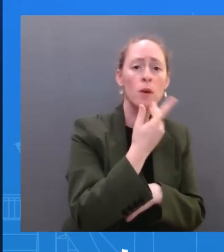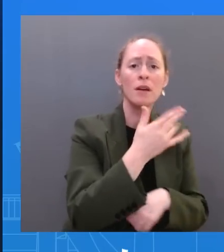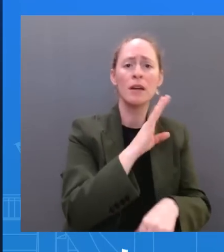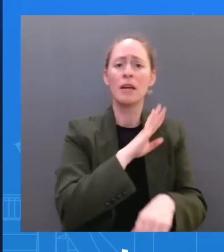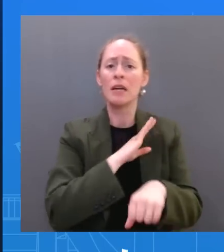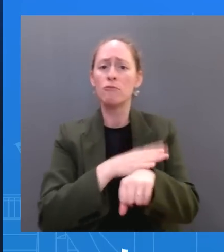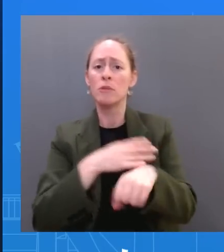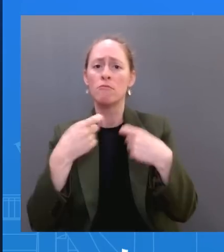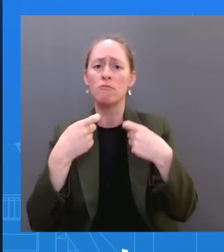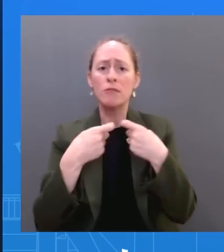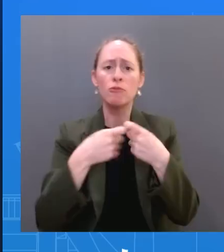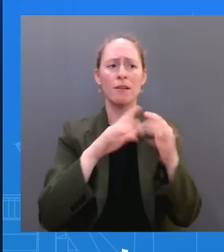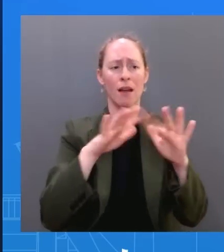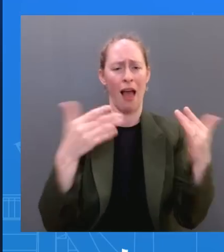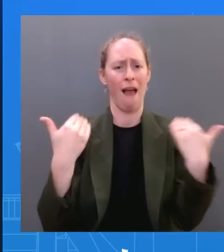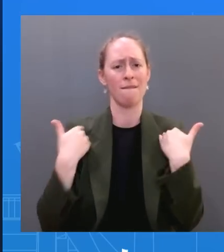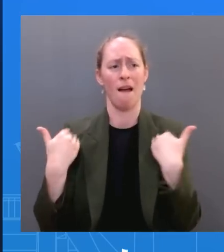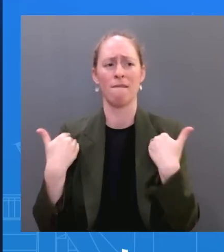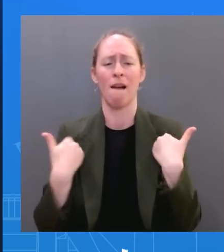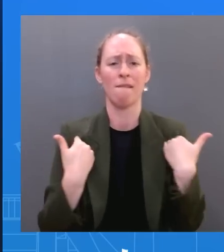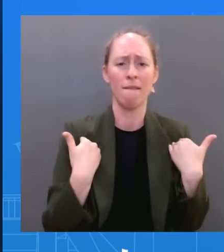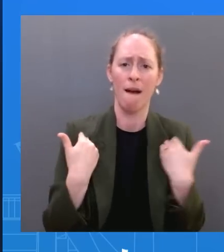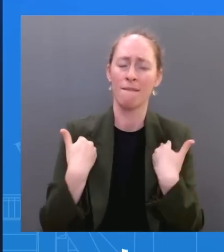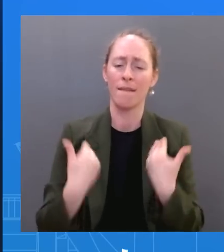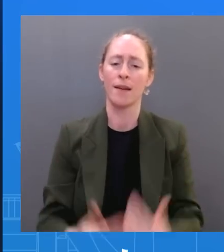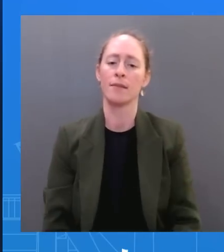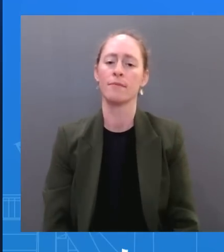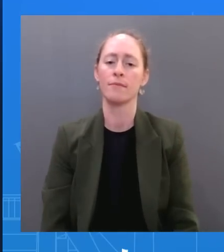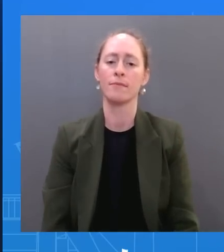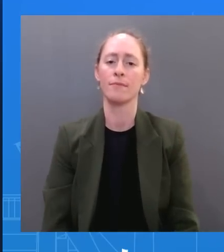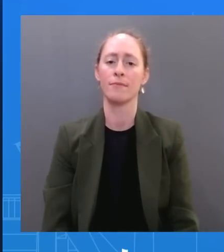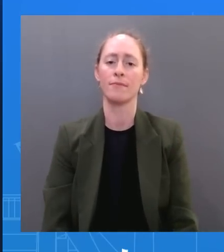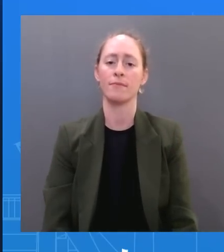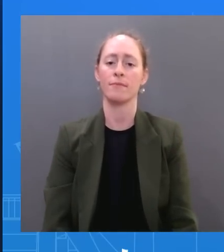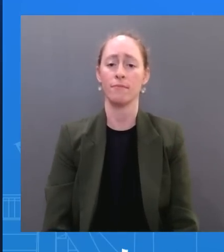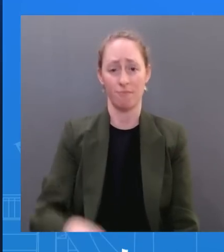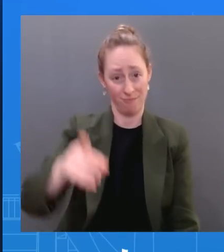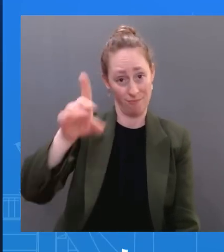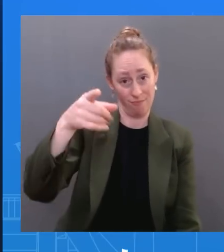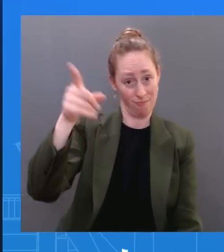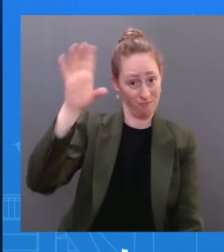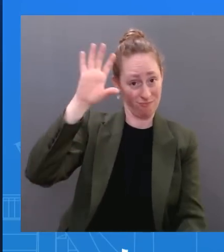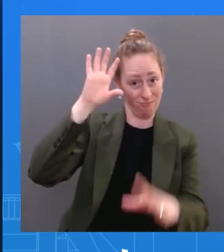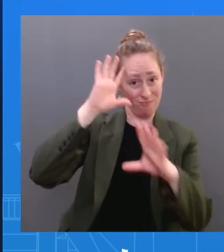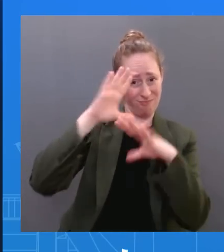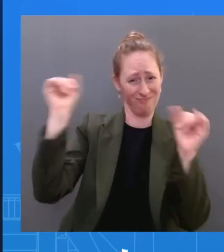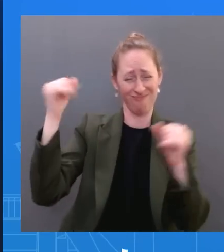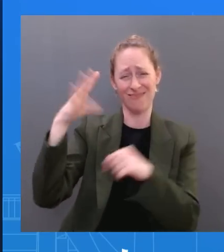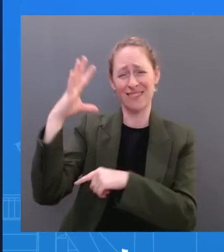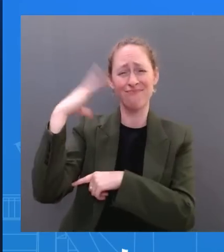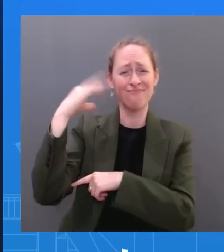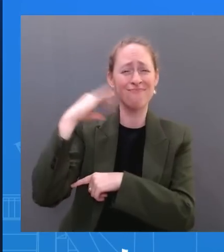including his time as President -- where human rights is going to remain a feature of his agenda and an important feature of his agenda.